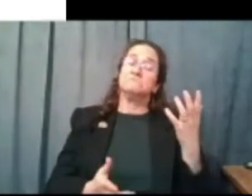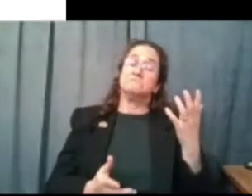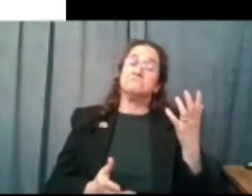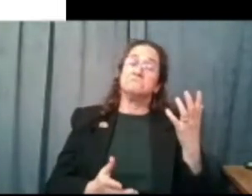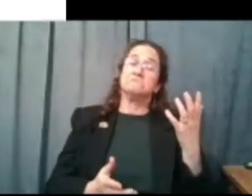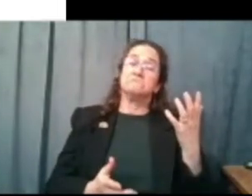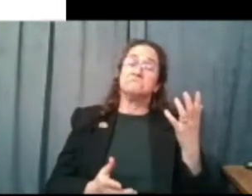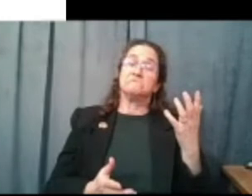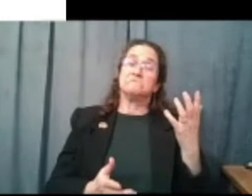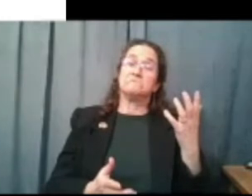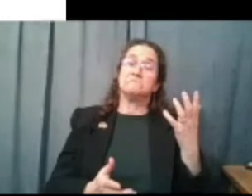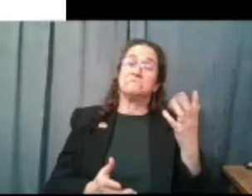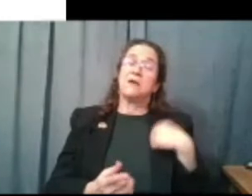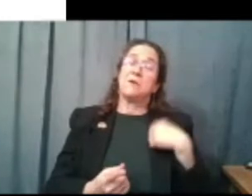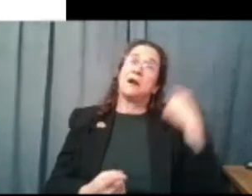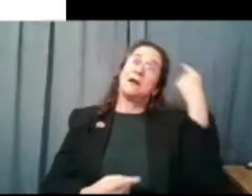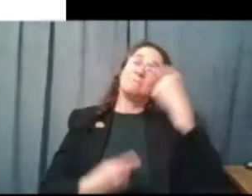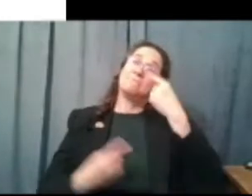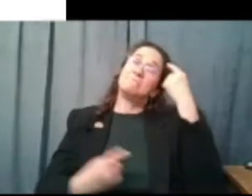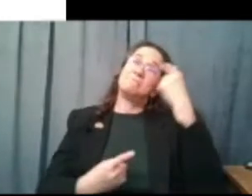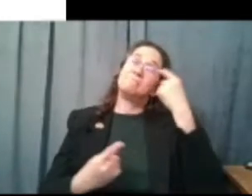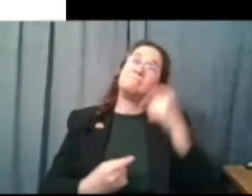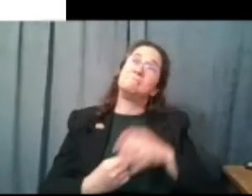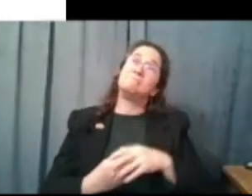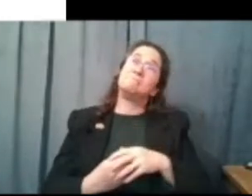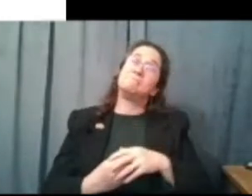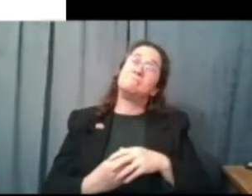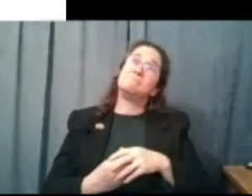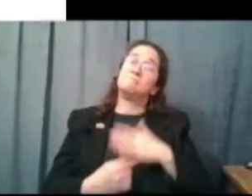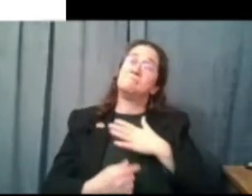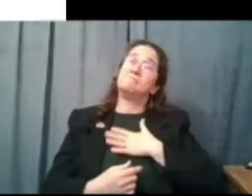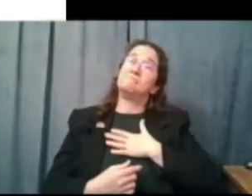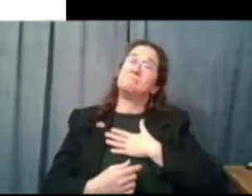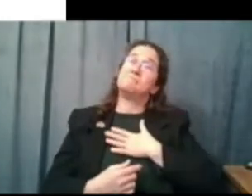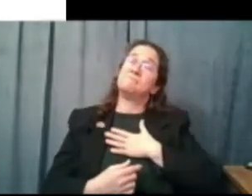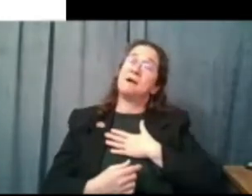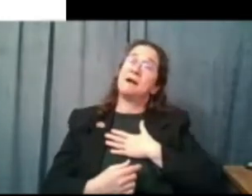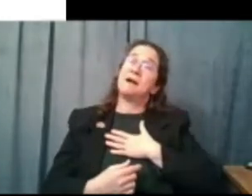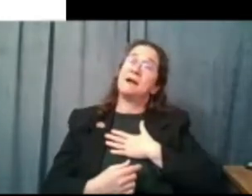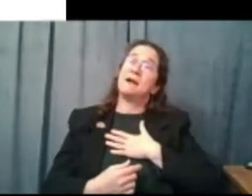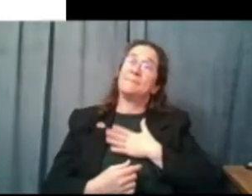thinking back through, some of my experiences